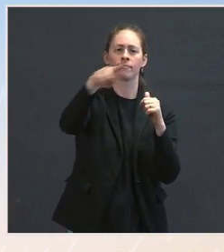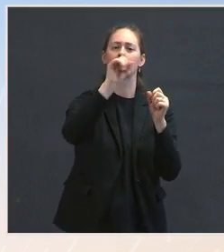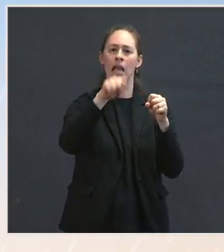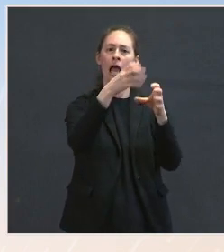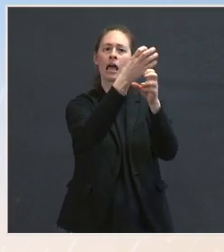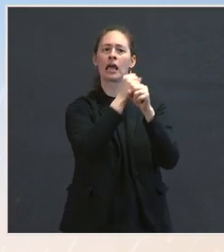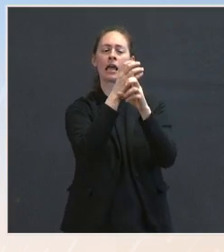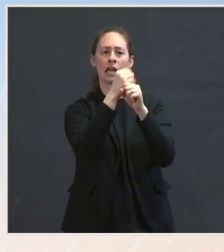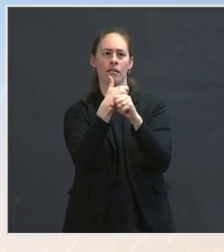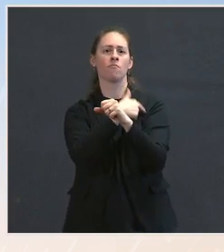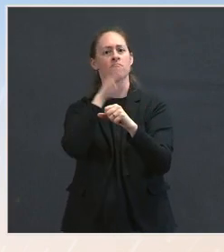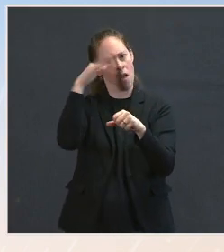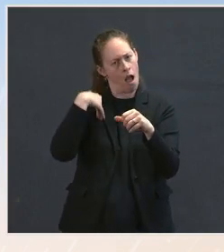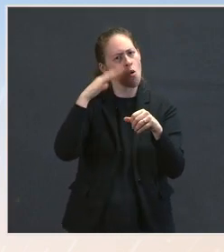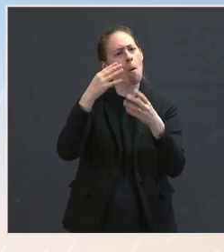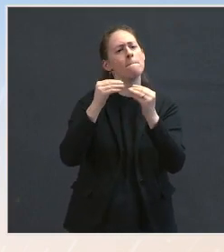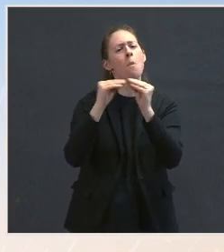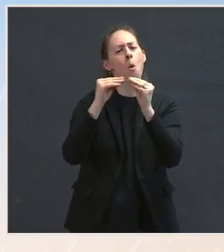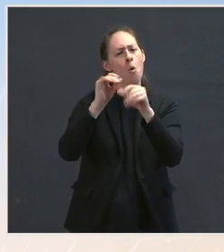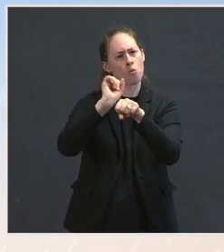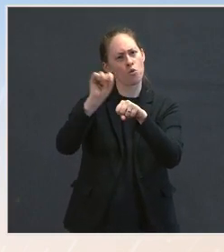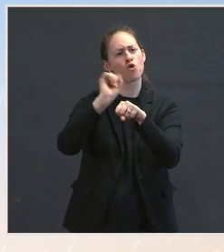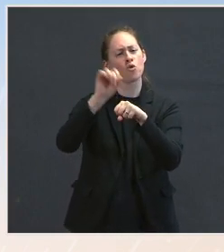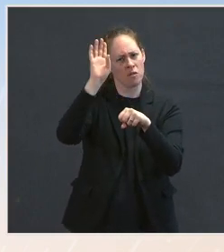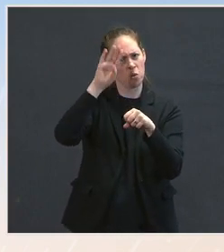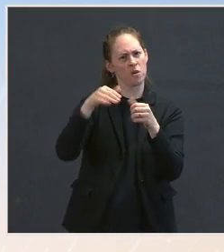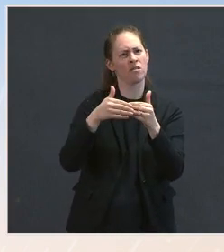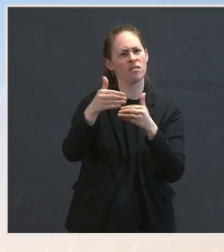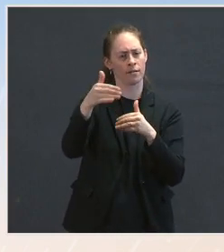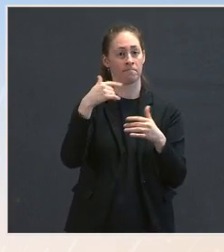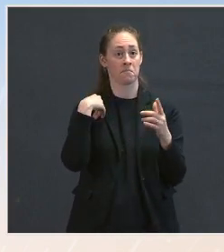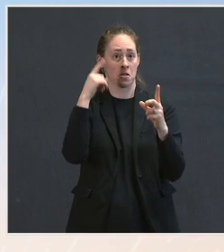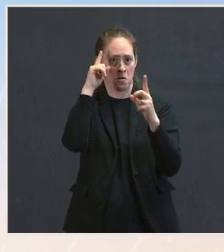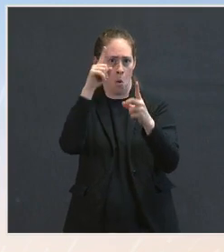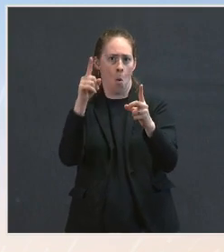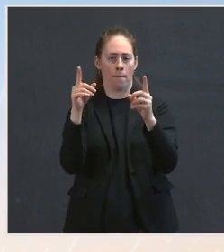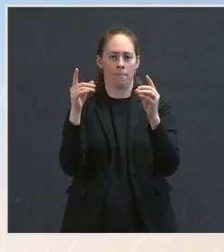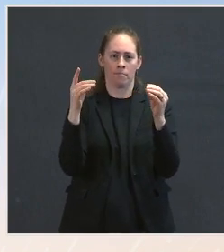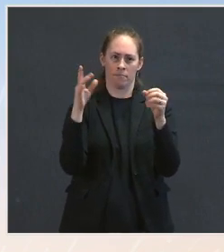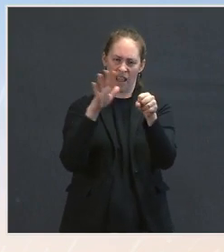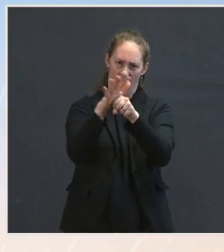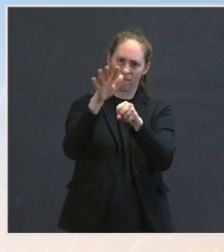where there are enough vaccines for Americans -- 300 million by the time we get to the end of July,